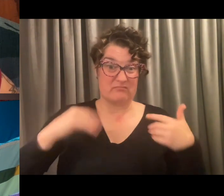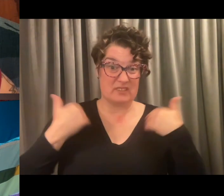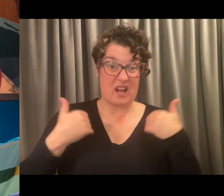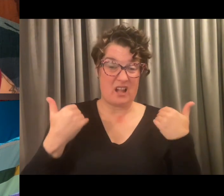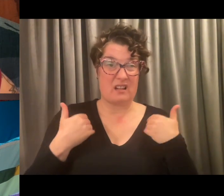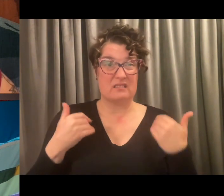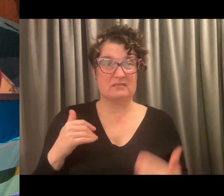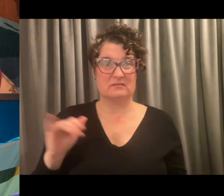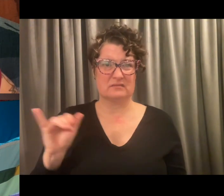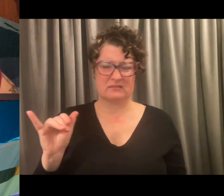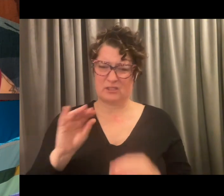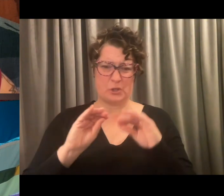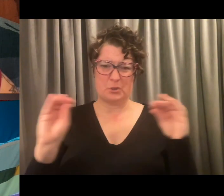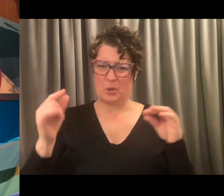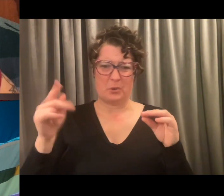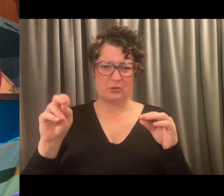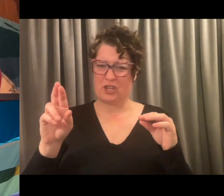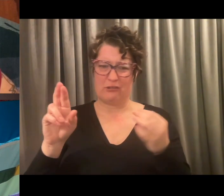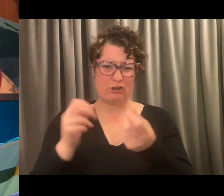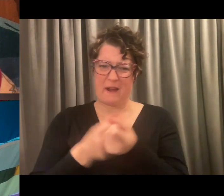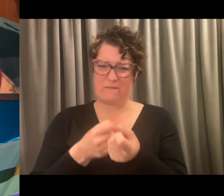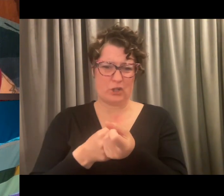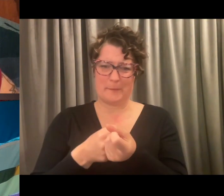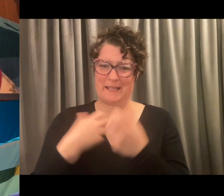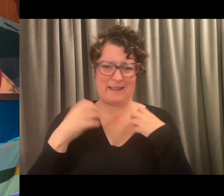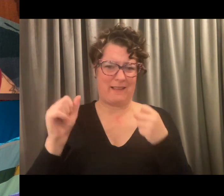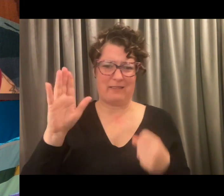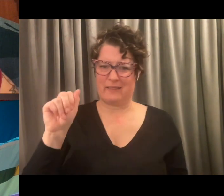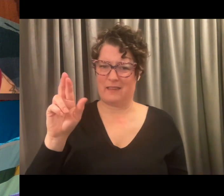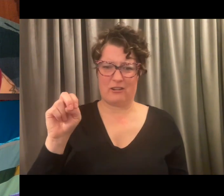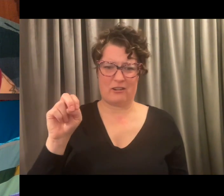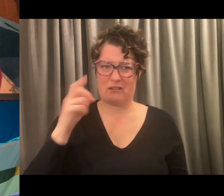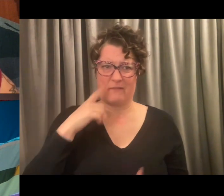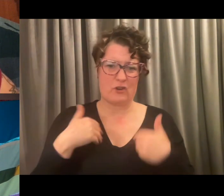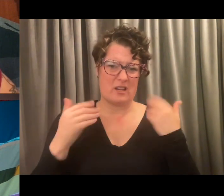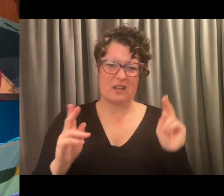for young people when I was young. I mean, I guess what you would call gender affirming healthcare would be